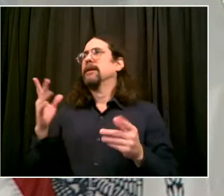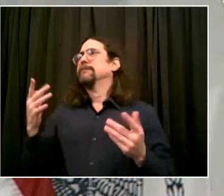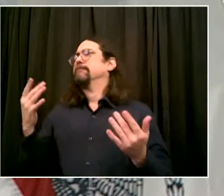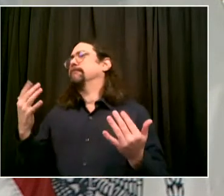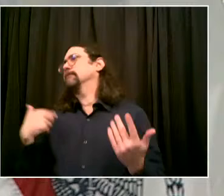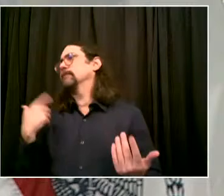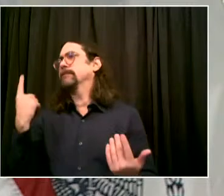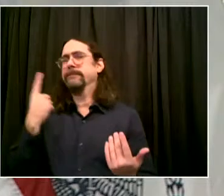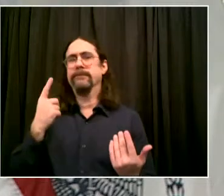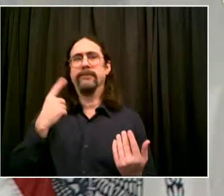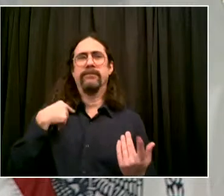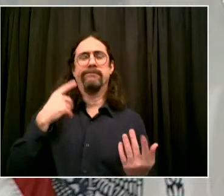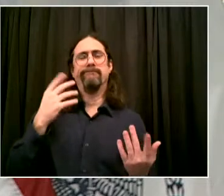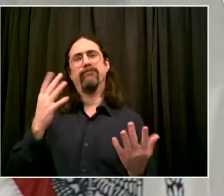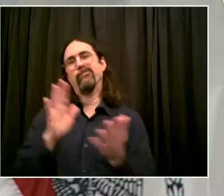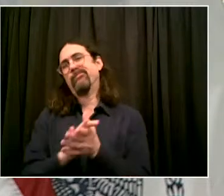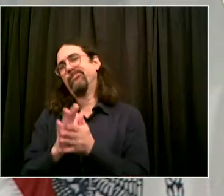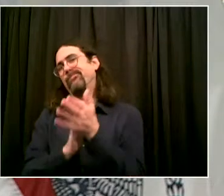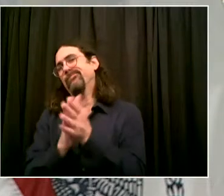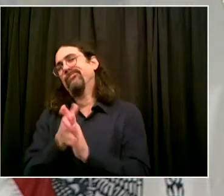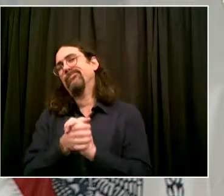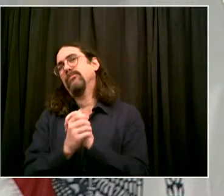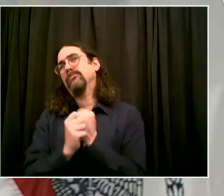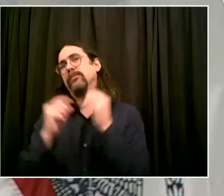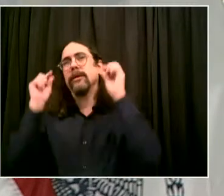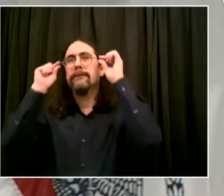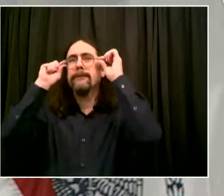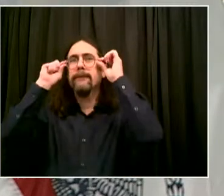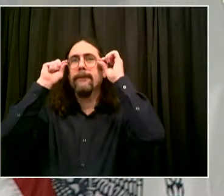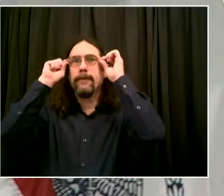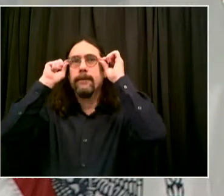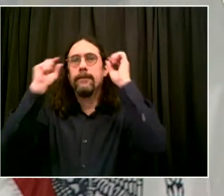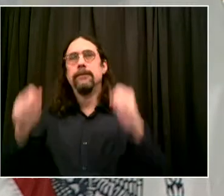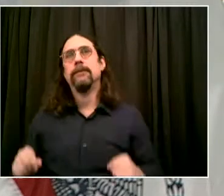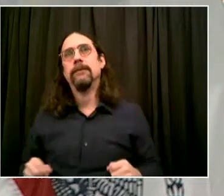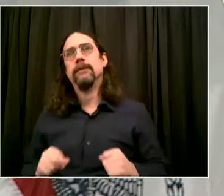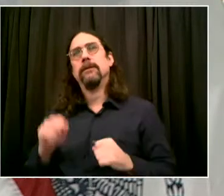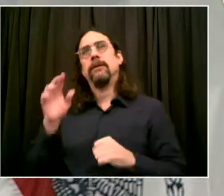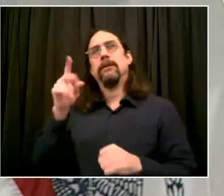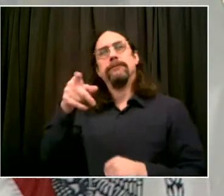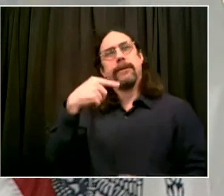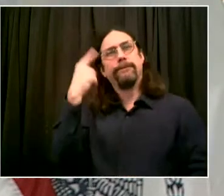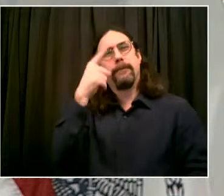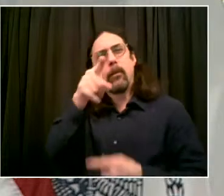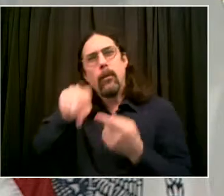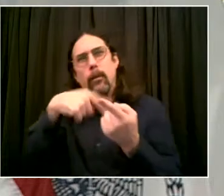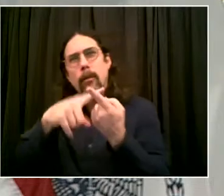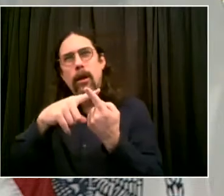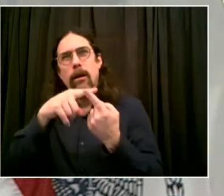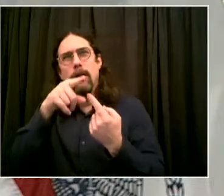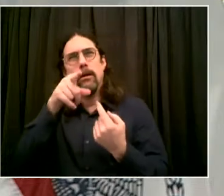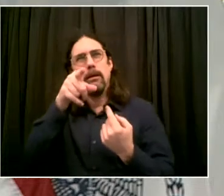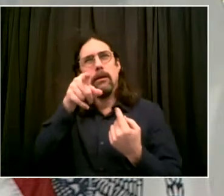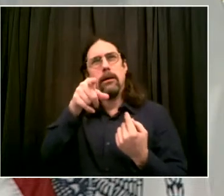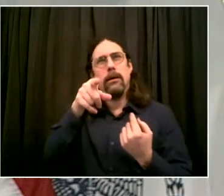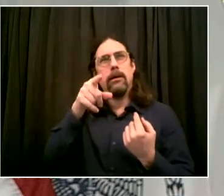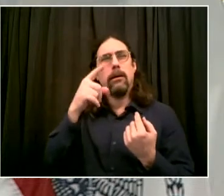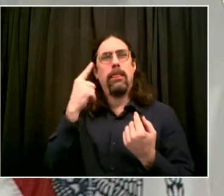THINK THE CITY WILL BE ABLE TO GET PAST THE